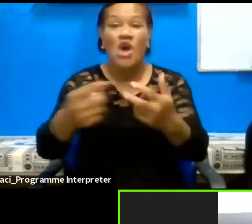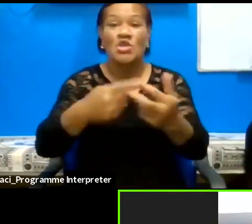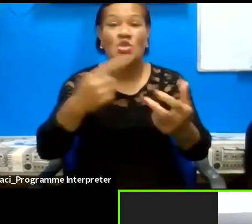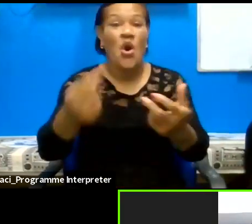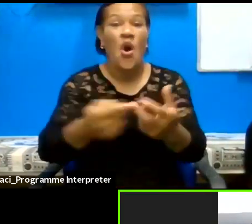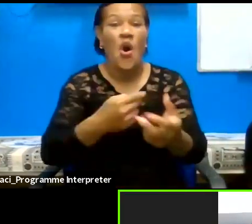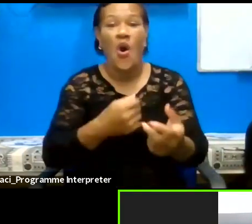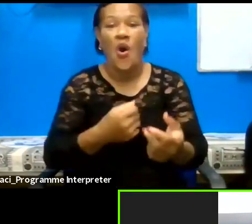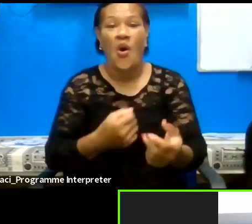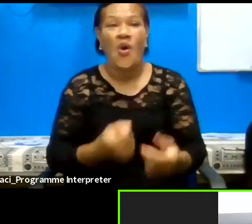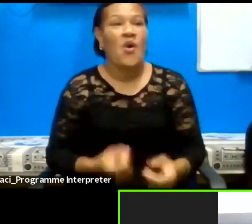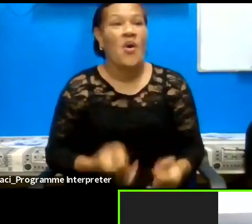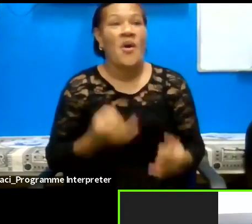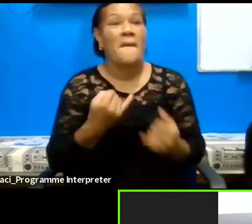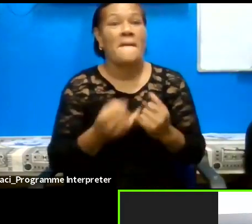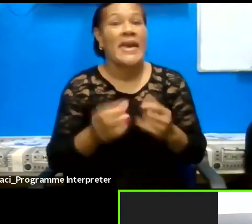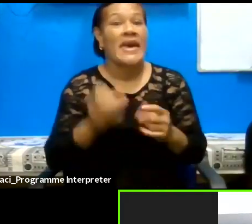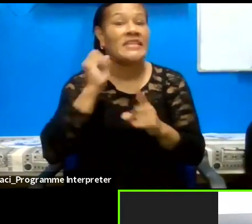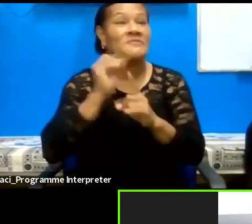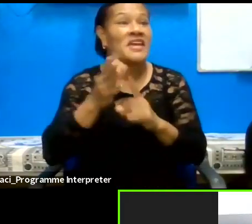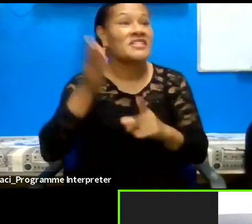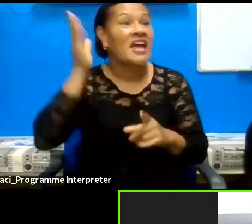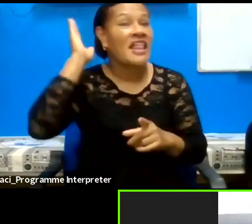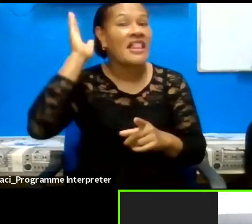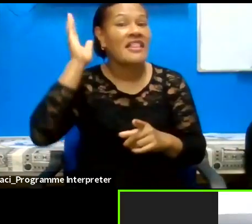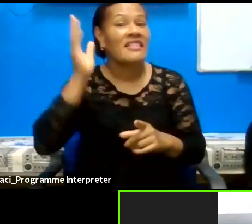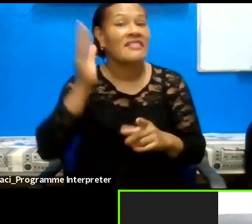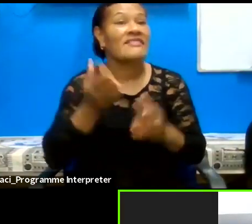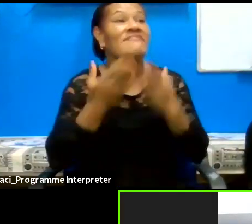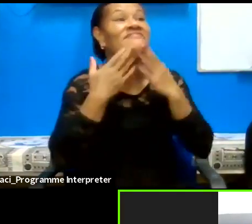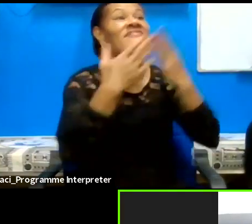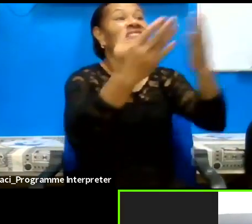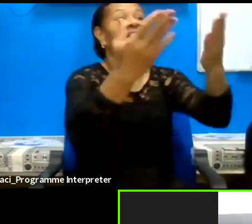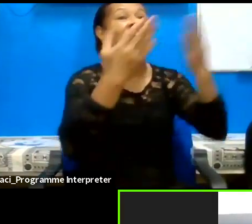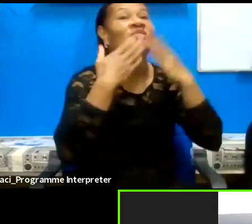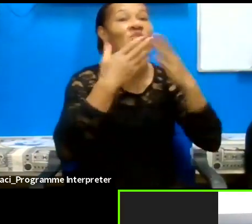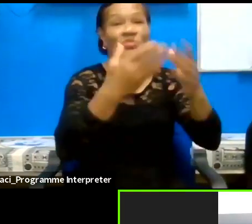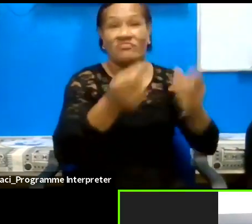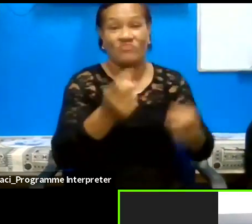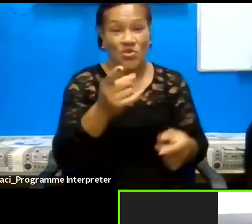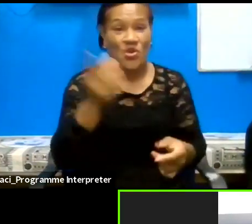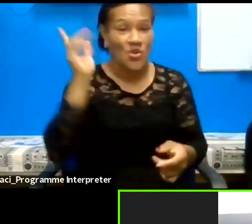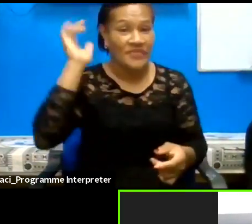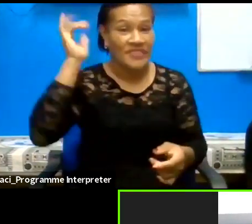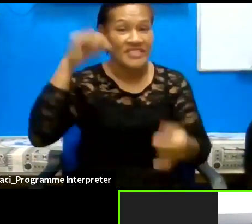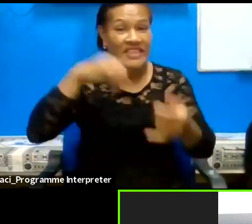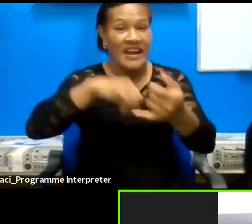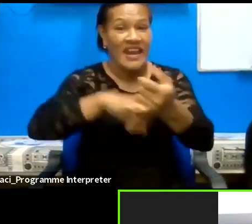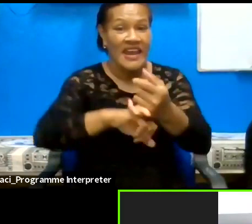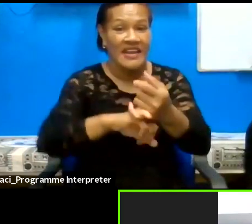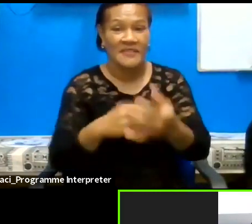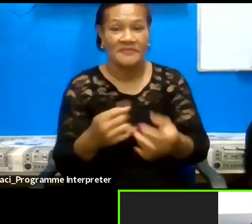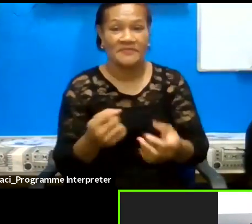going to send drown in